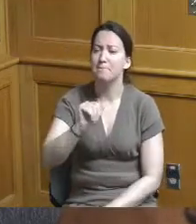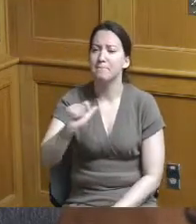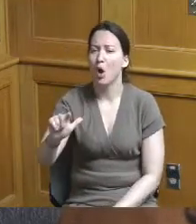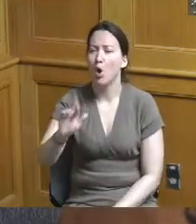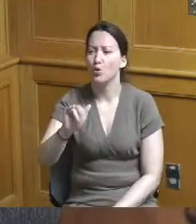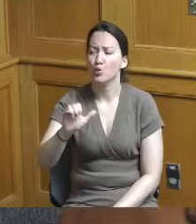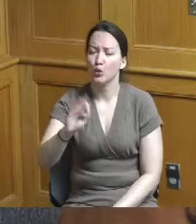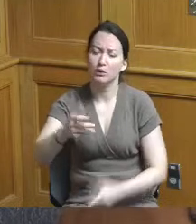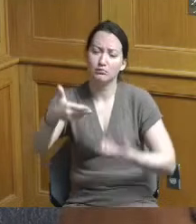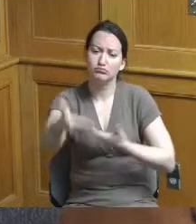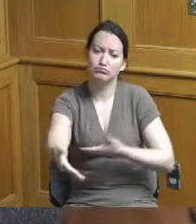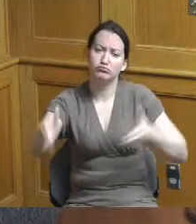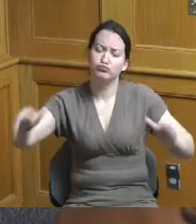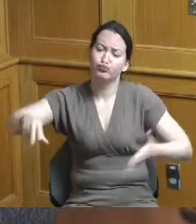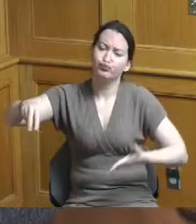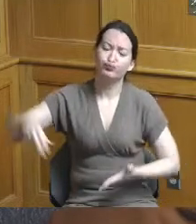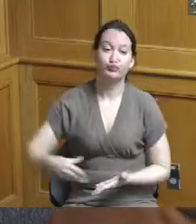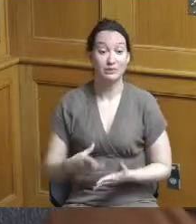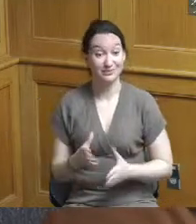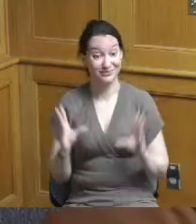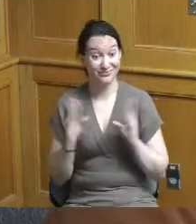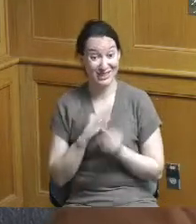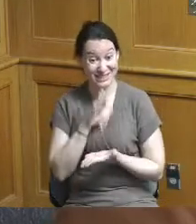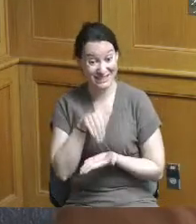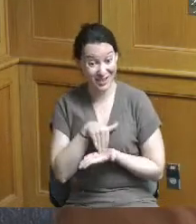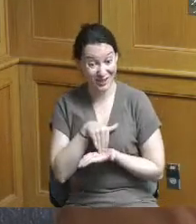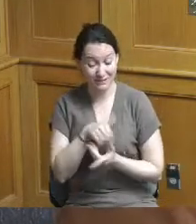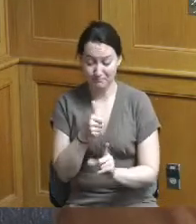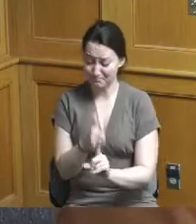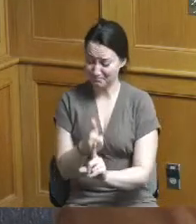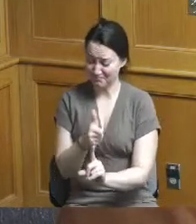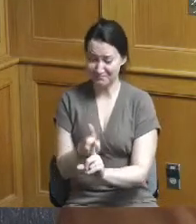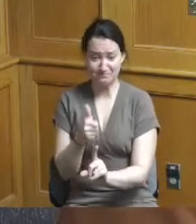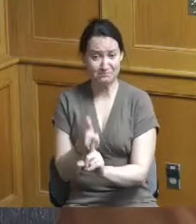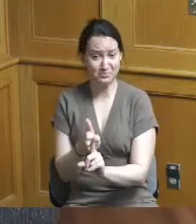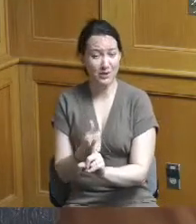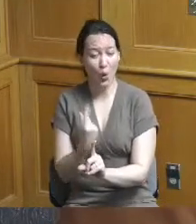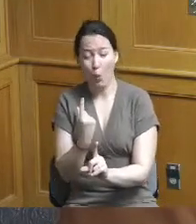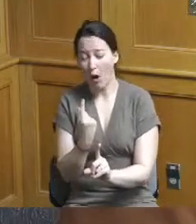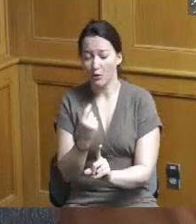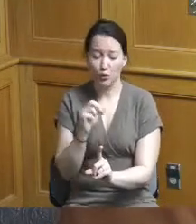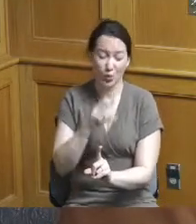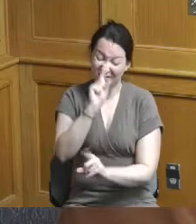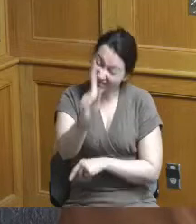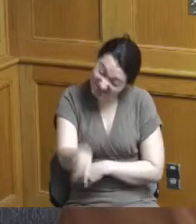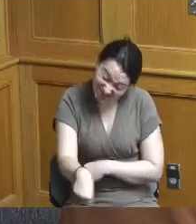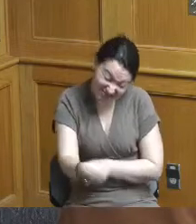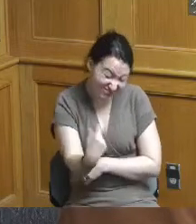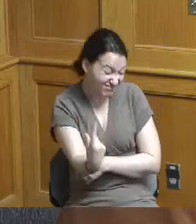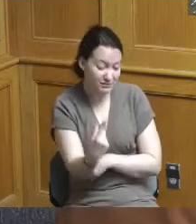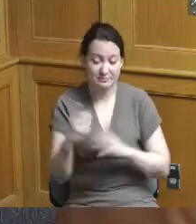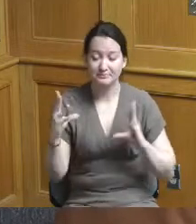in the country our Convention Center also is if not is one or if not the only Convention Center